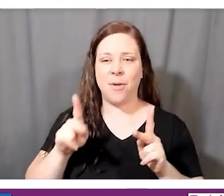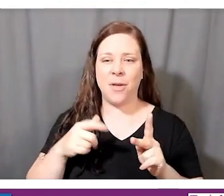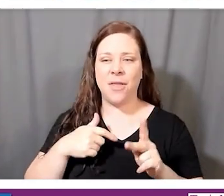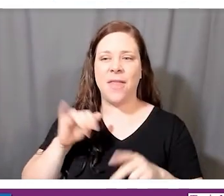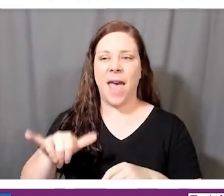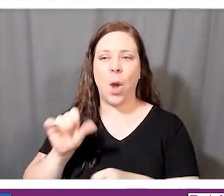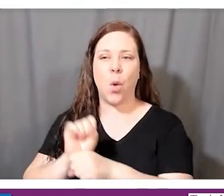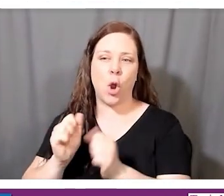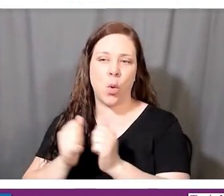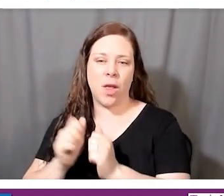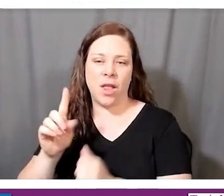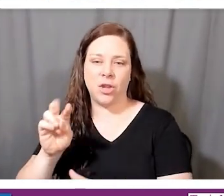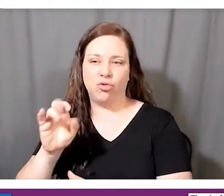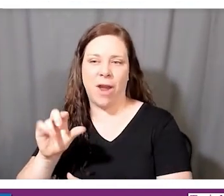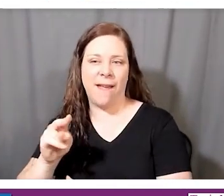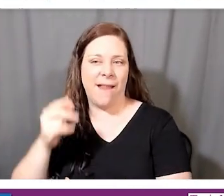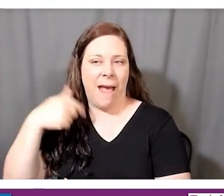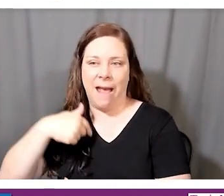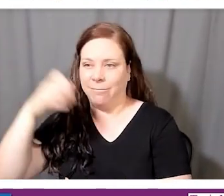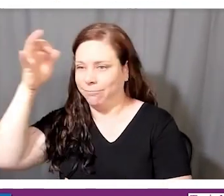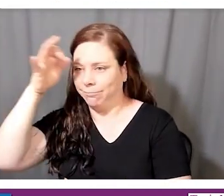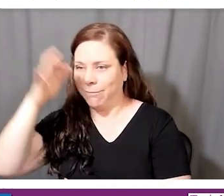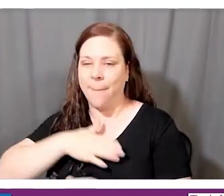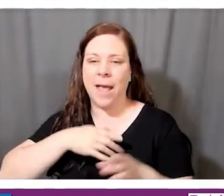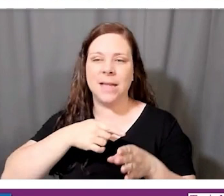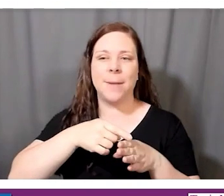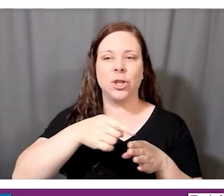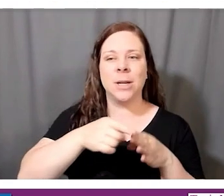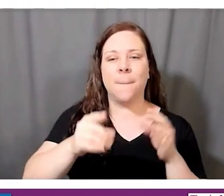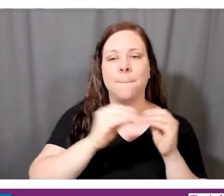My specialty is really JAWS and NVDA and braille displays.